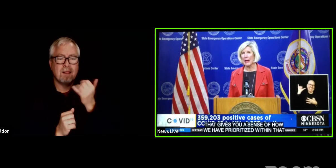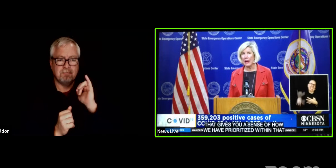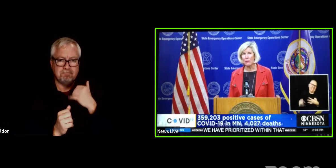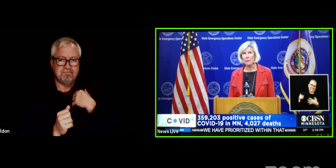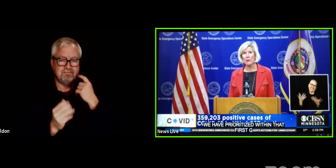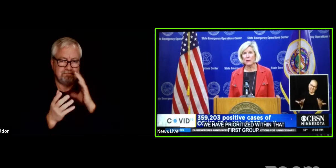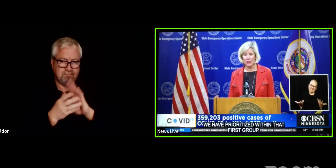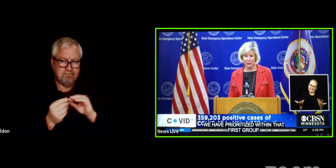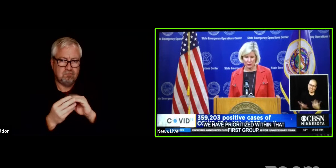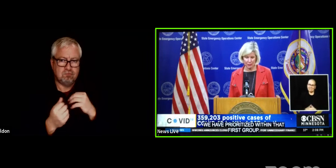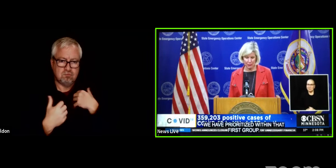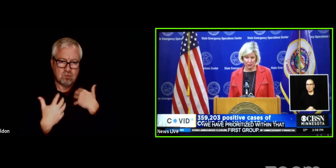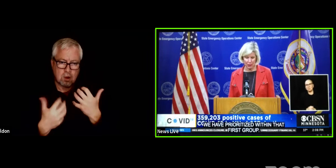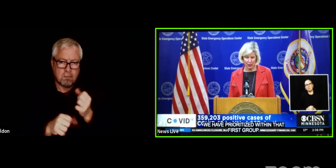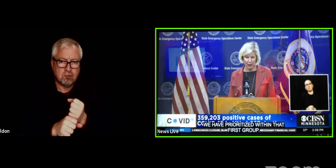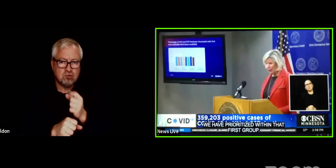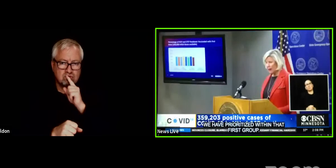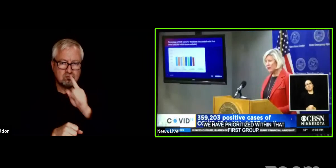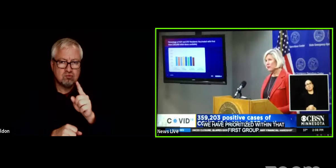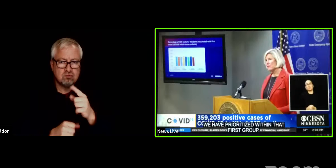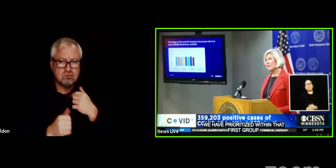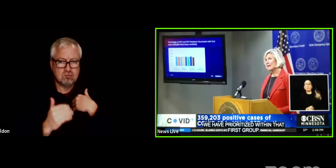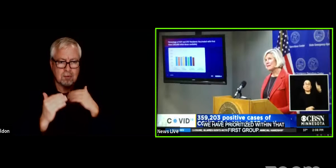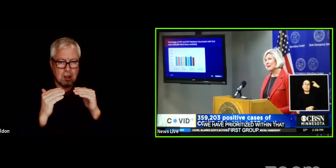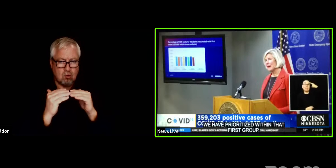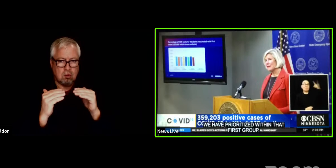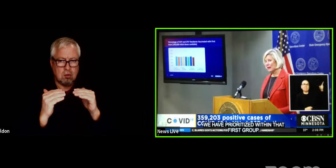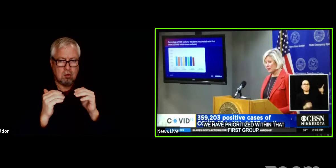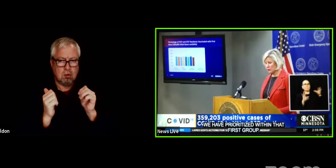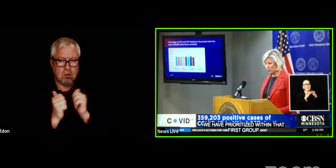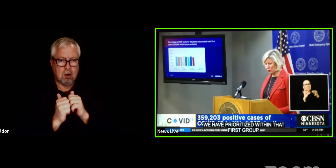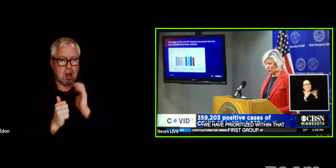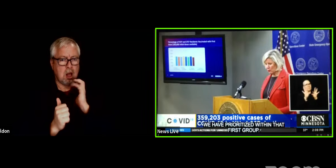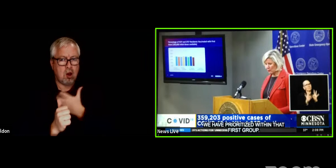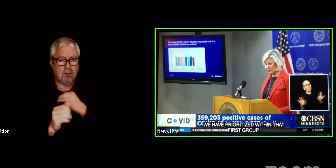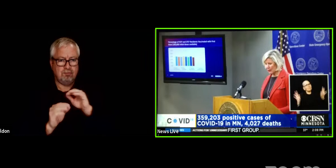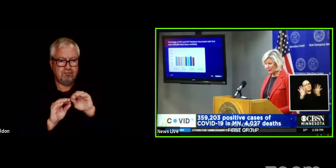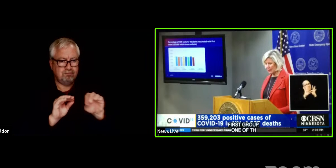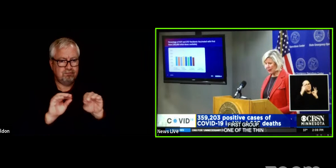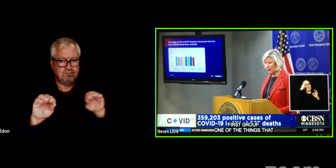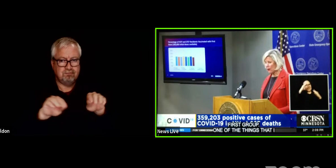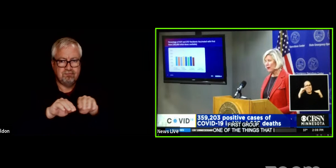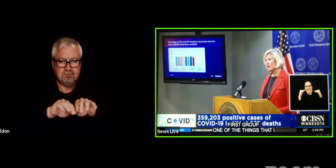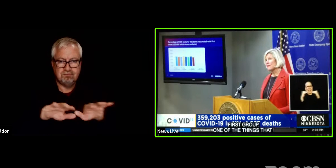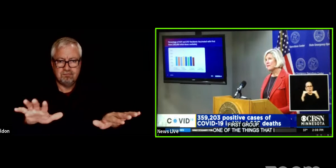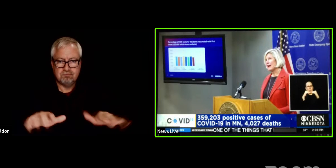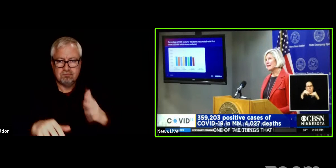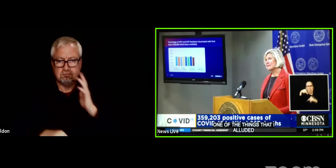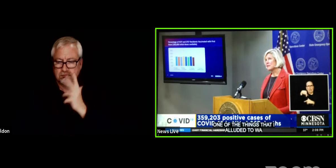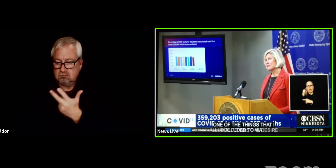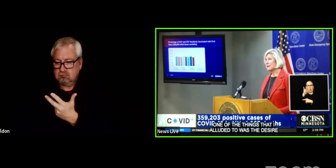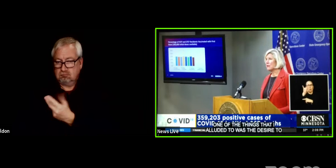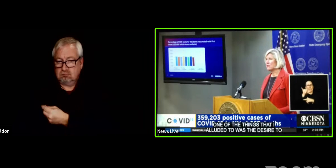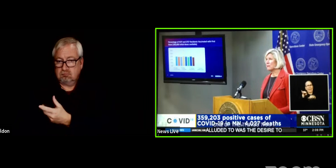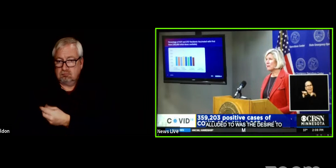EQUITABLE IN OUR DISTRIBUTION, AND SO THE VACCINE ALLOCATION WORK GROUP DISCUSSED HOW VACCINES SHOULD BE